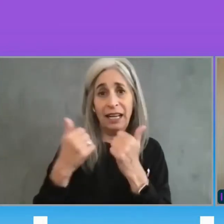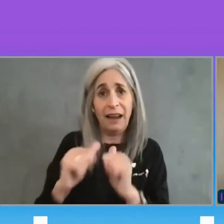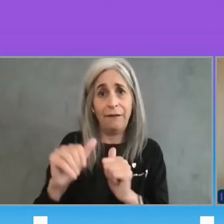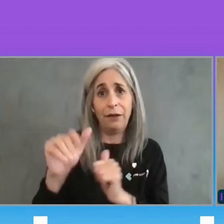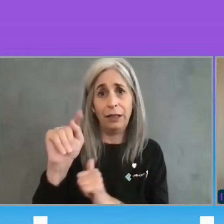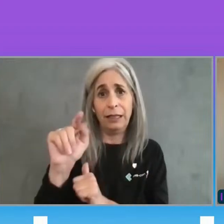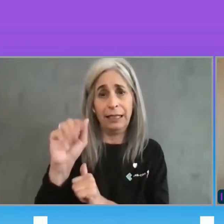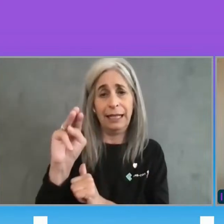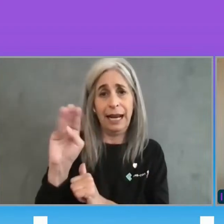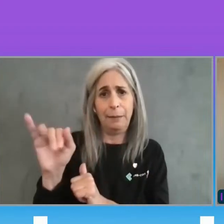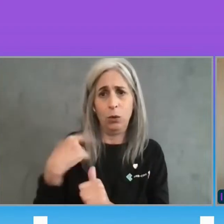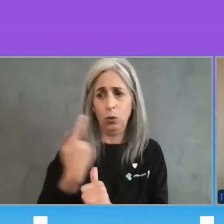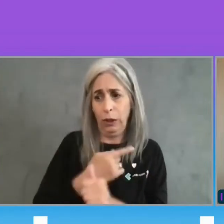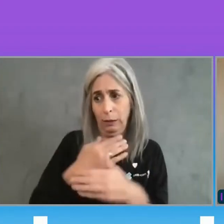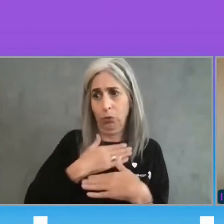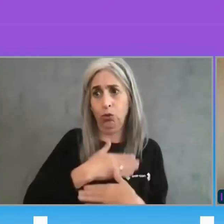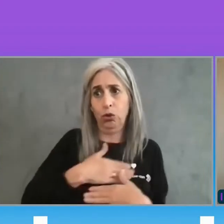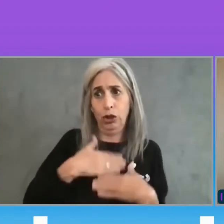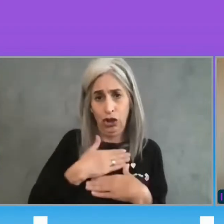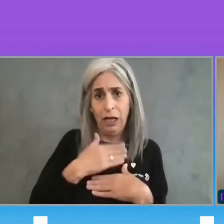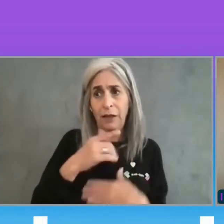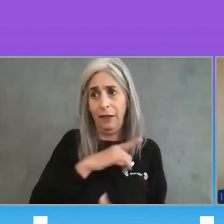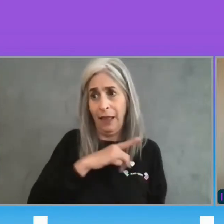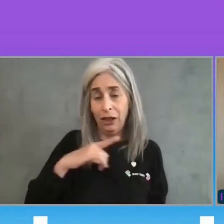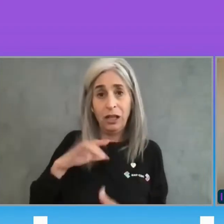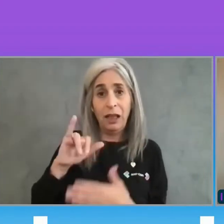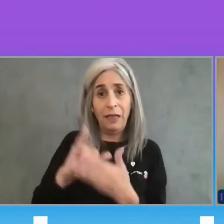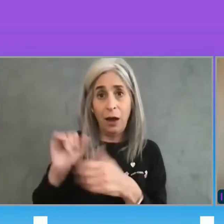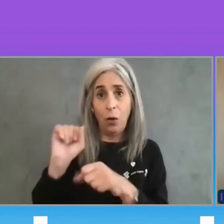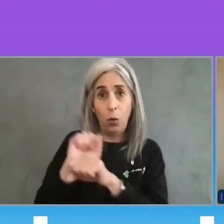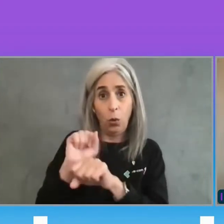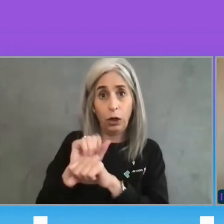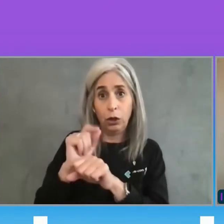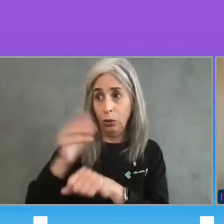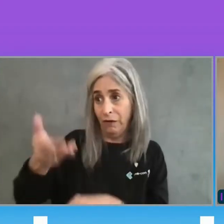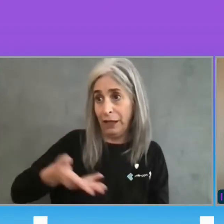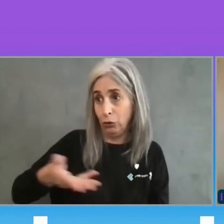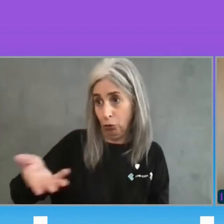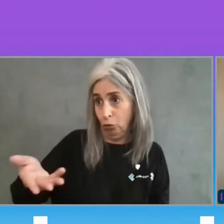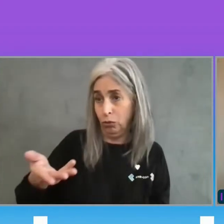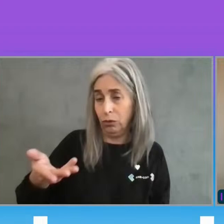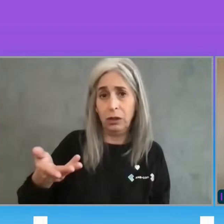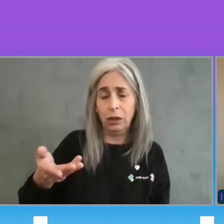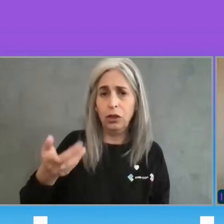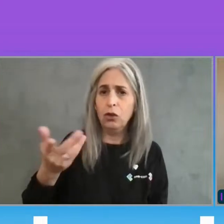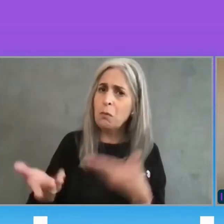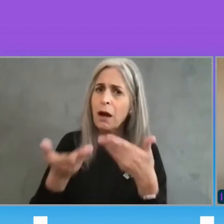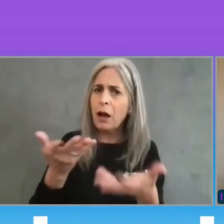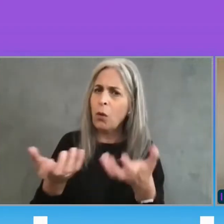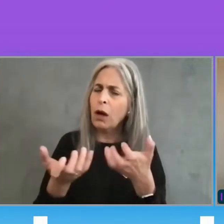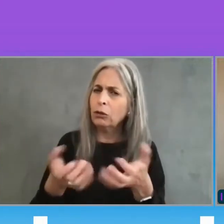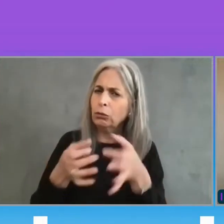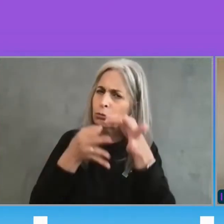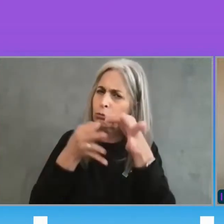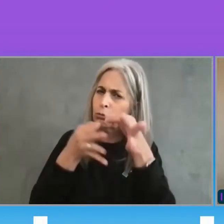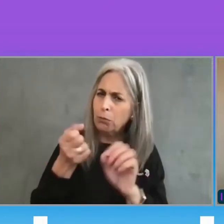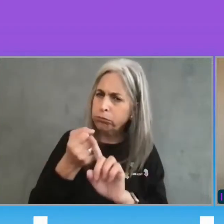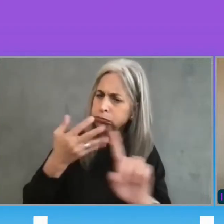of us in the community appreciate on the legislation that you've introduced. And you